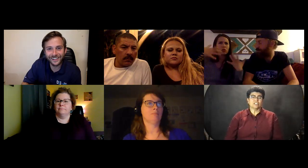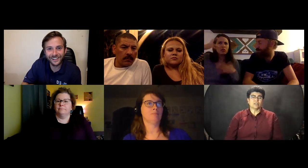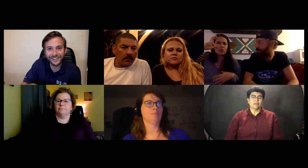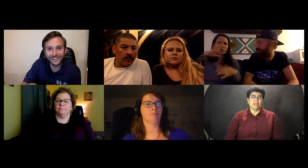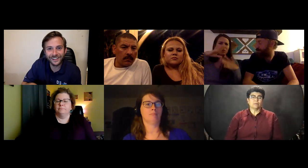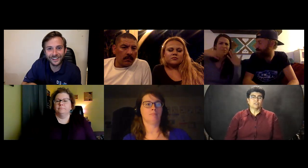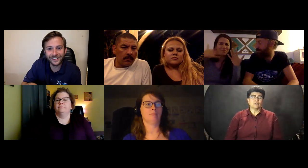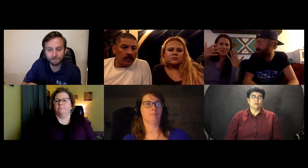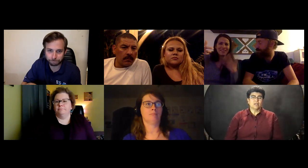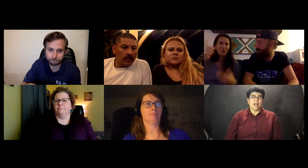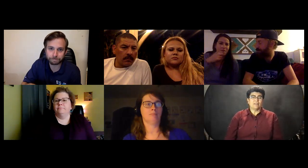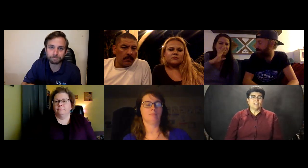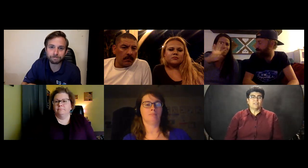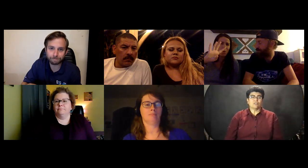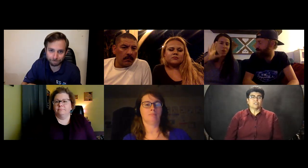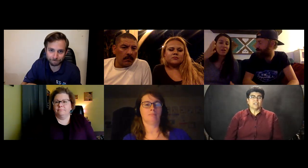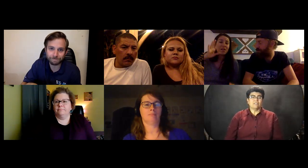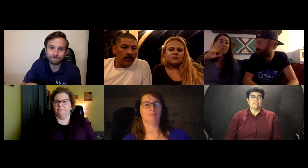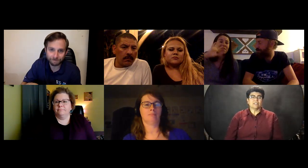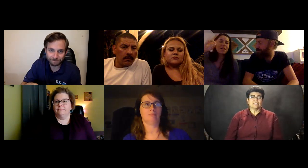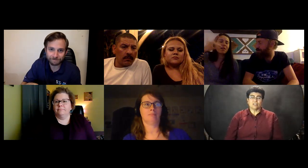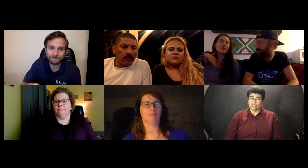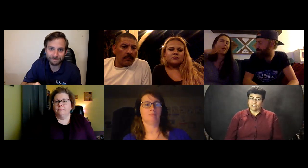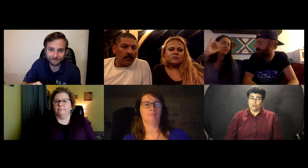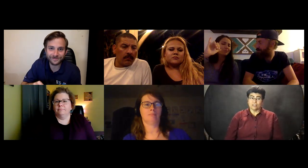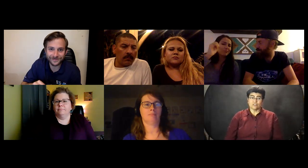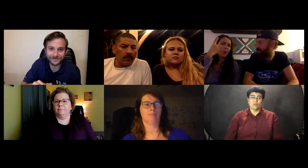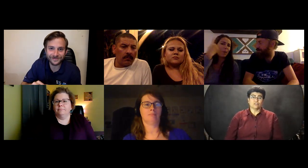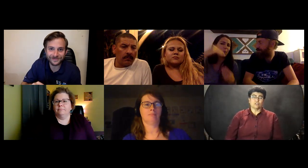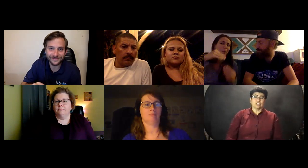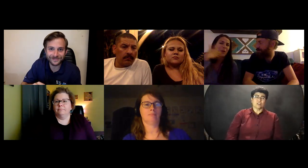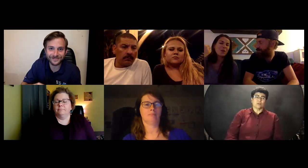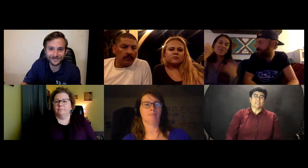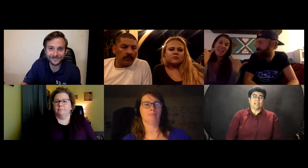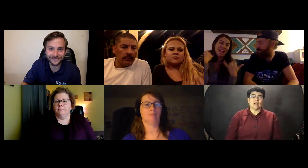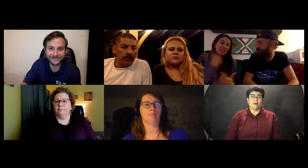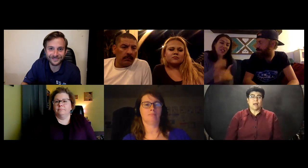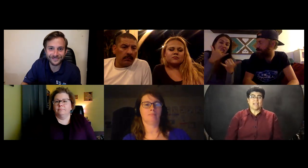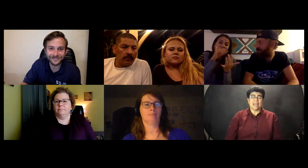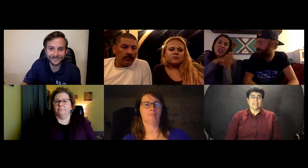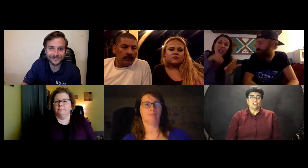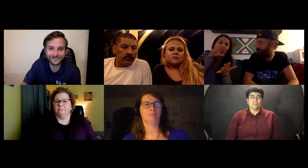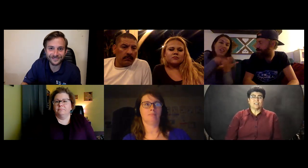going to be able to advocate for herself and you know she's four years old so she's already saying